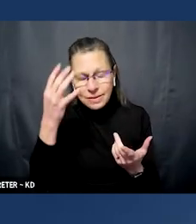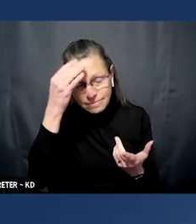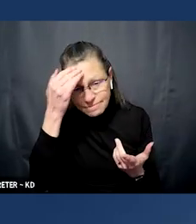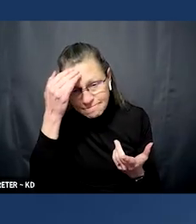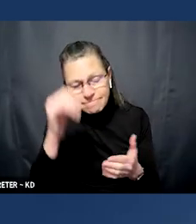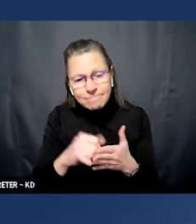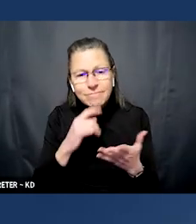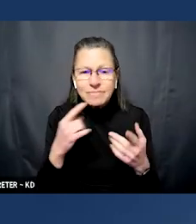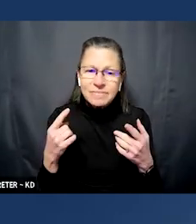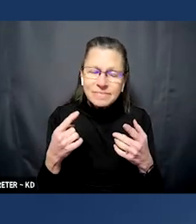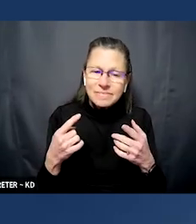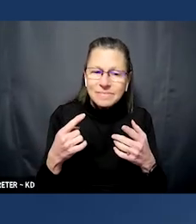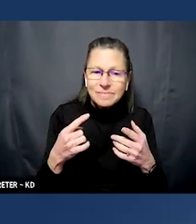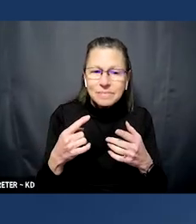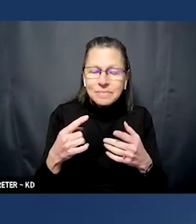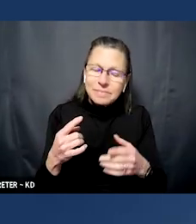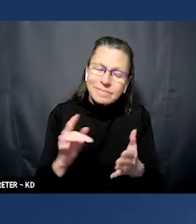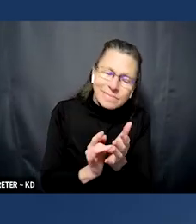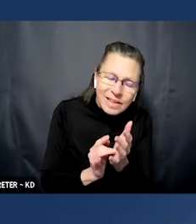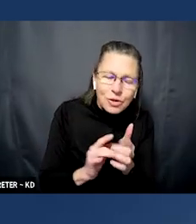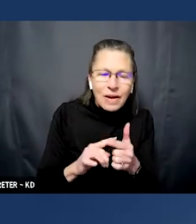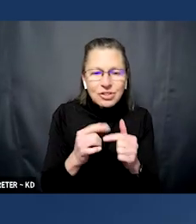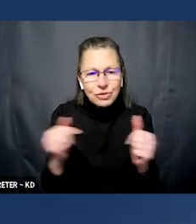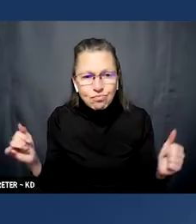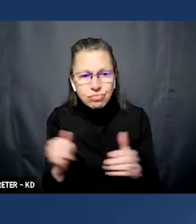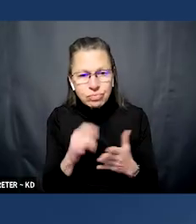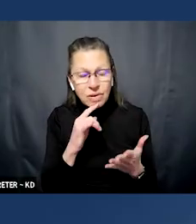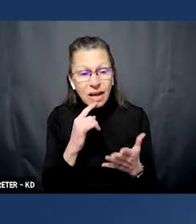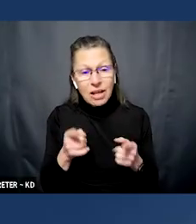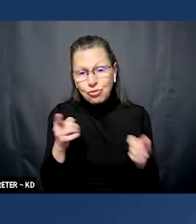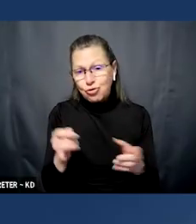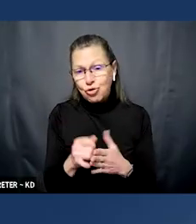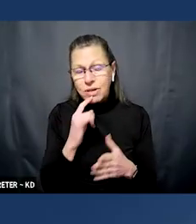that were not available to us then, ending this pandemic epidemic is something achievable in